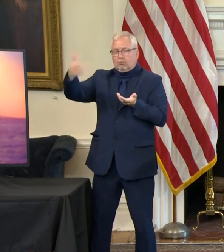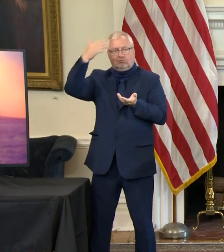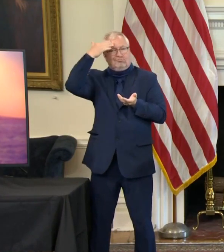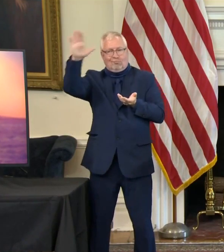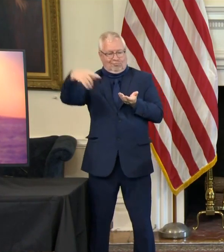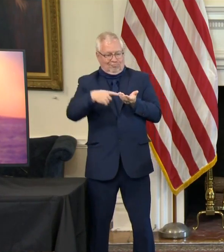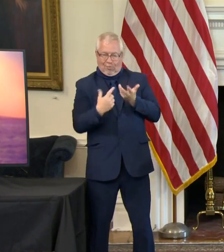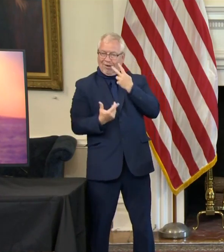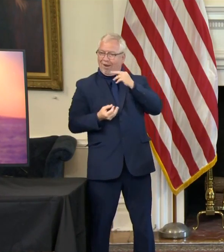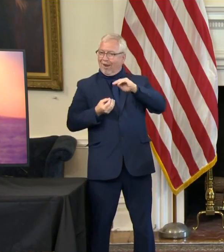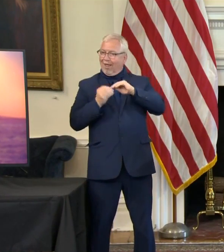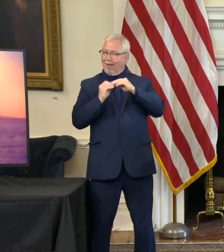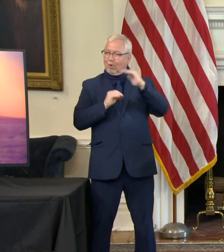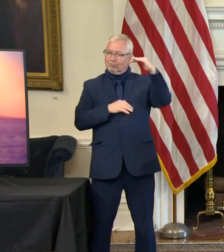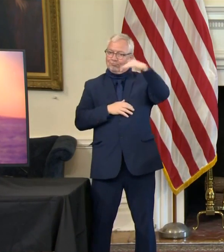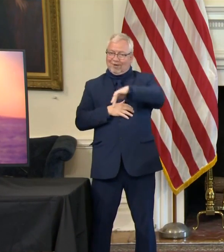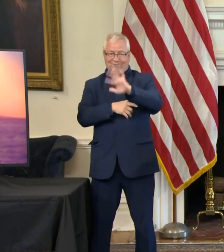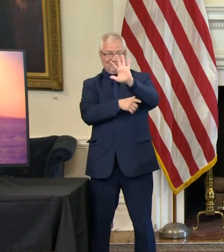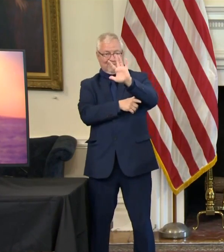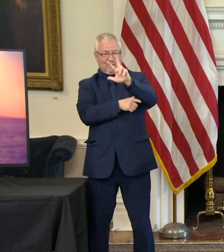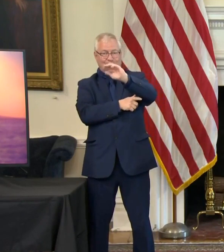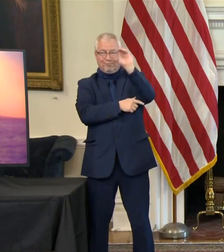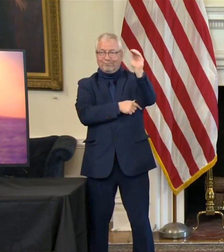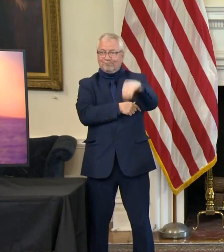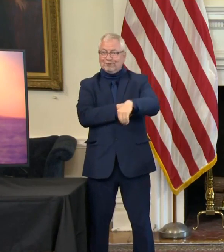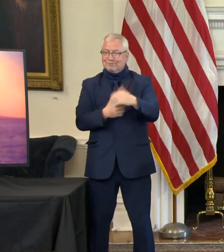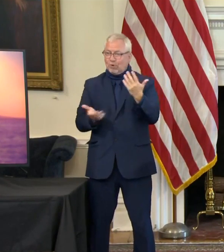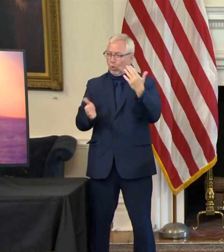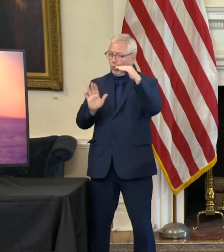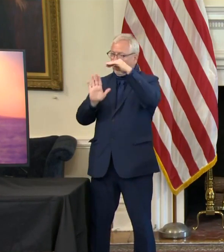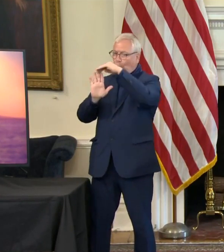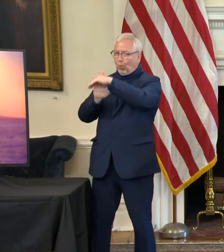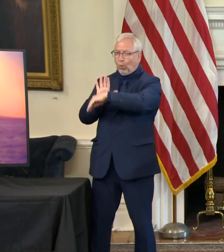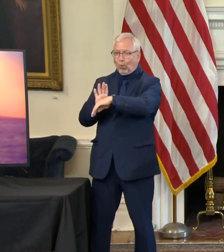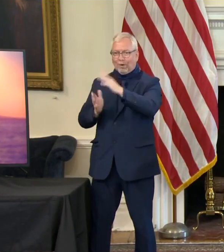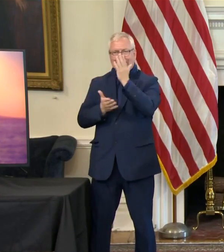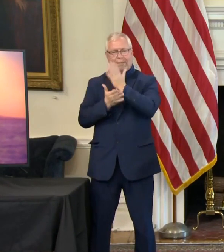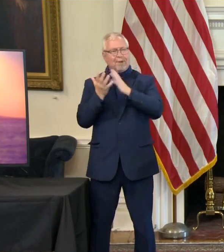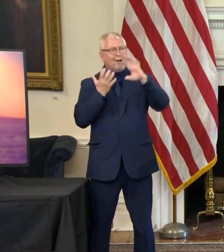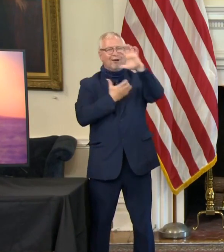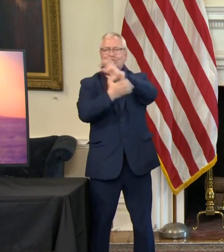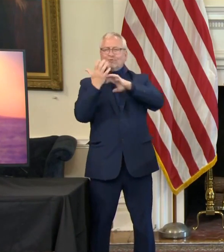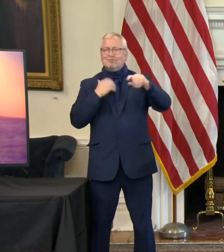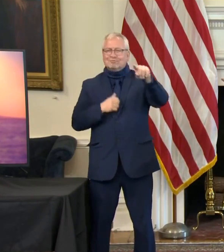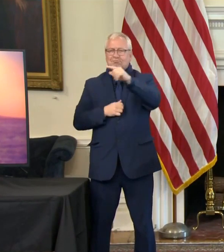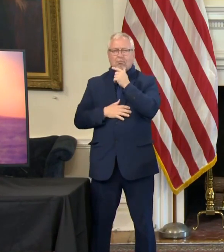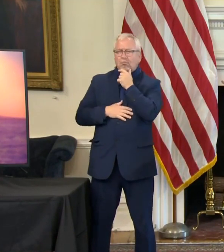NEW CDC GUIDELINES. HIS POSITIVITY RATES HAVE DROPPED BY 53%.